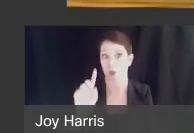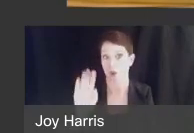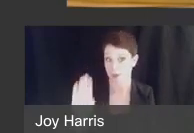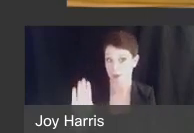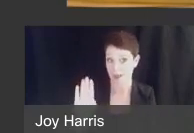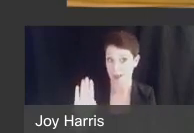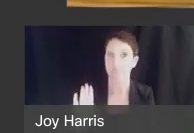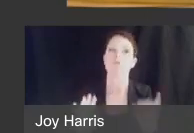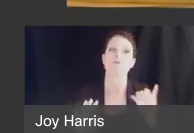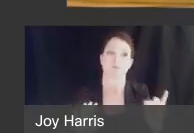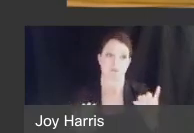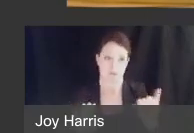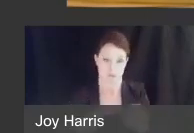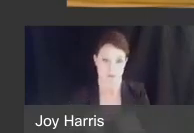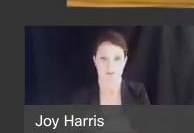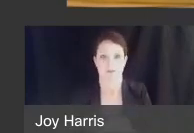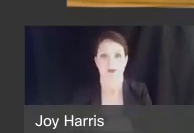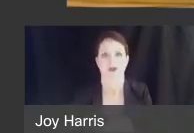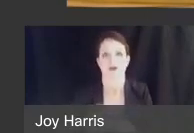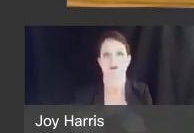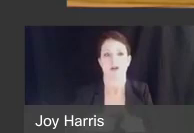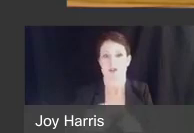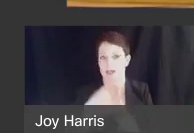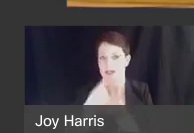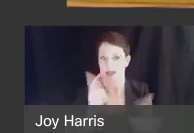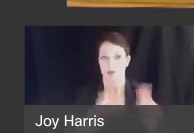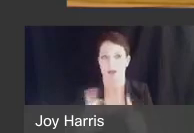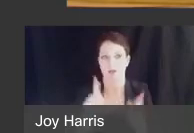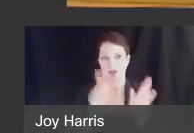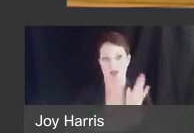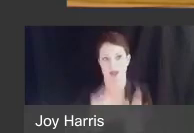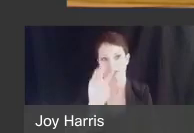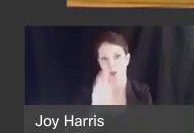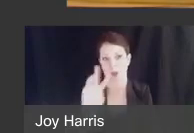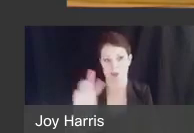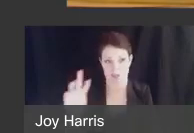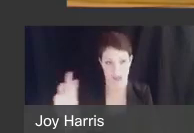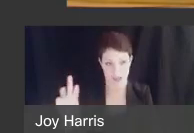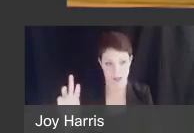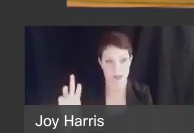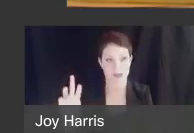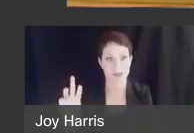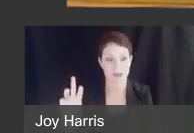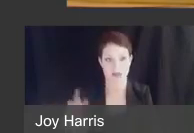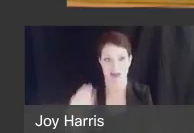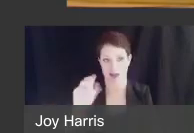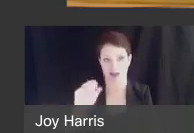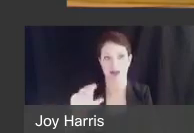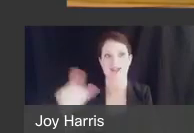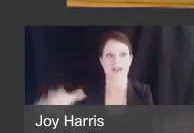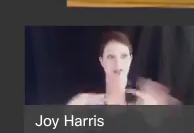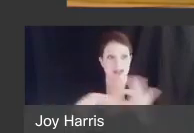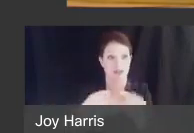[Commissioner Arkoosh] So I would, you know, first direct folks to our website that I mentioned earlier. It's a link off of our main